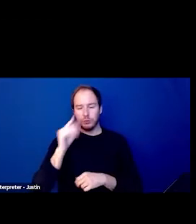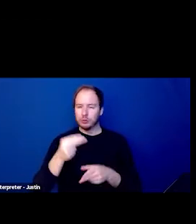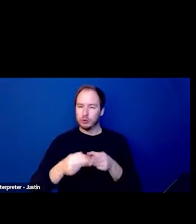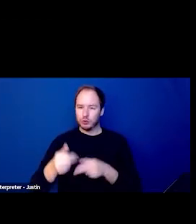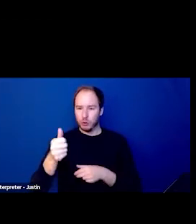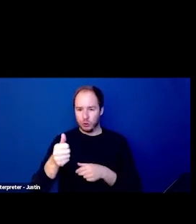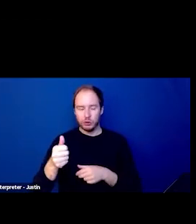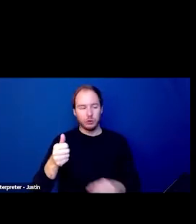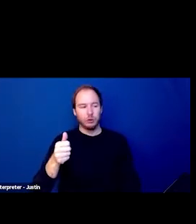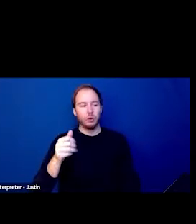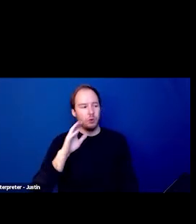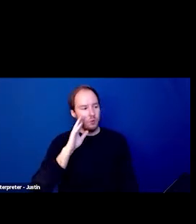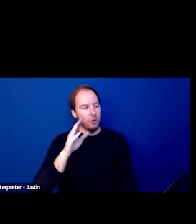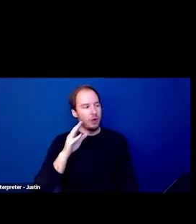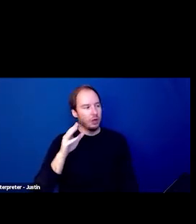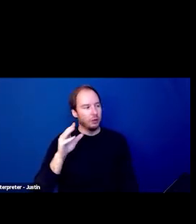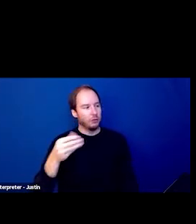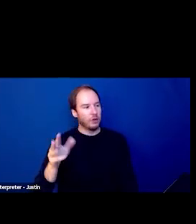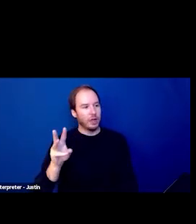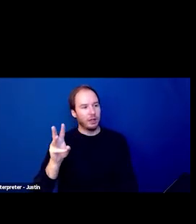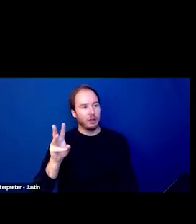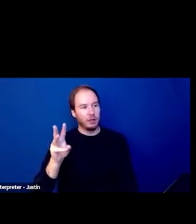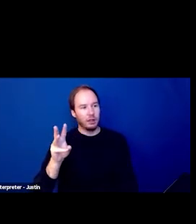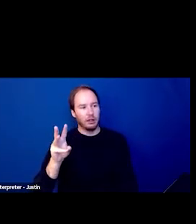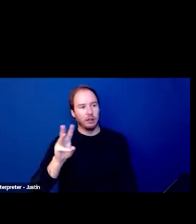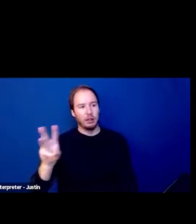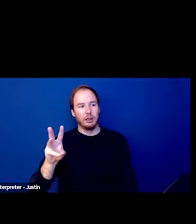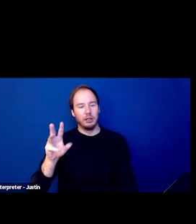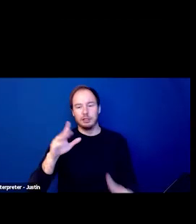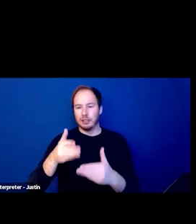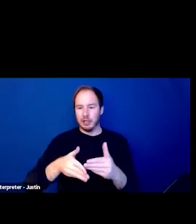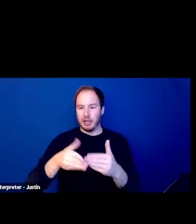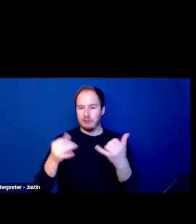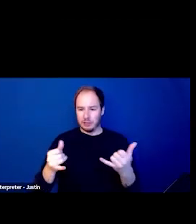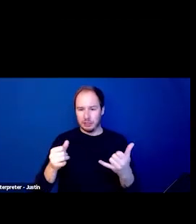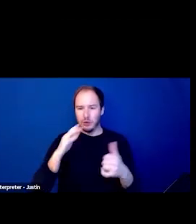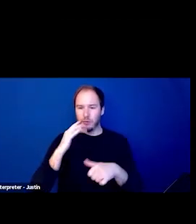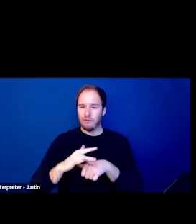and we'll give you that link at the end of today's webinar, it'll also be available on our website.